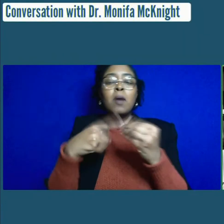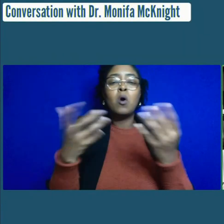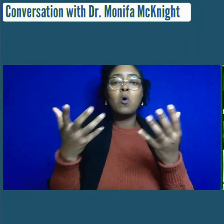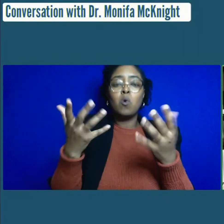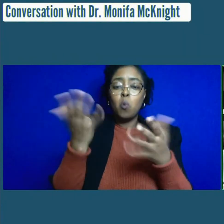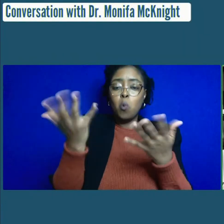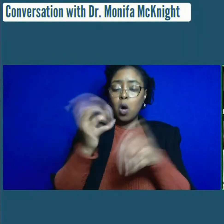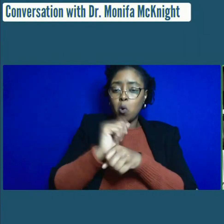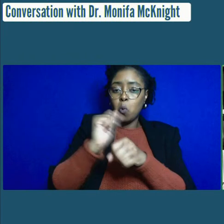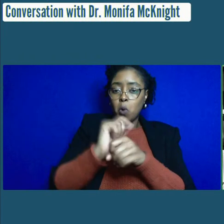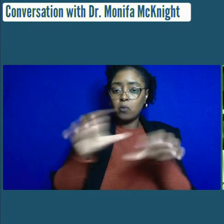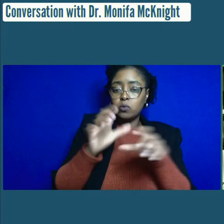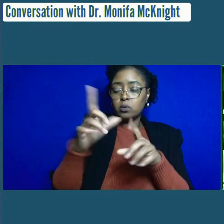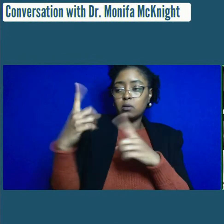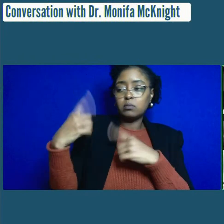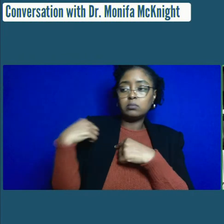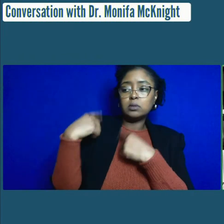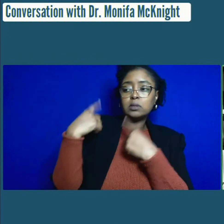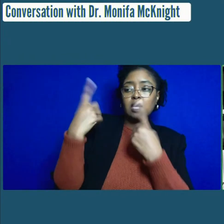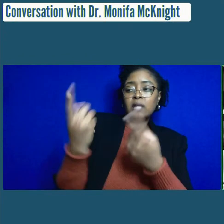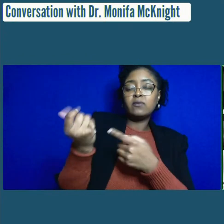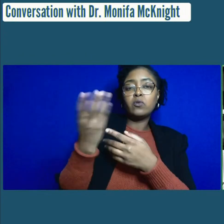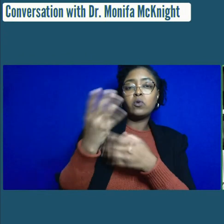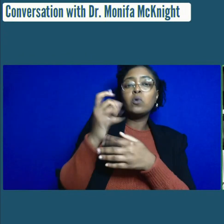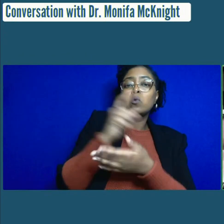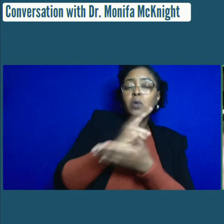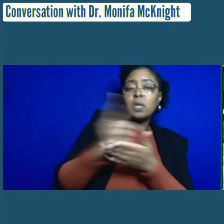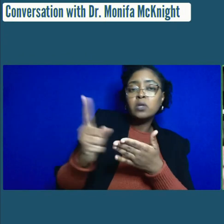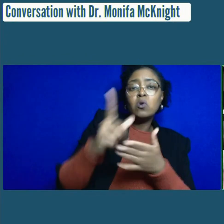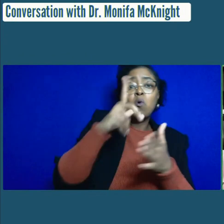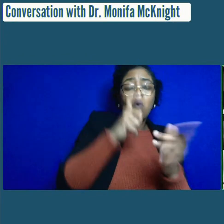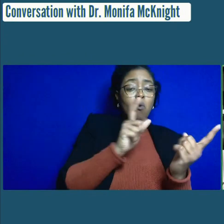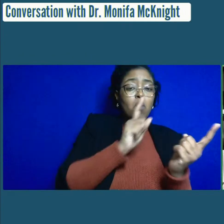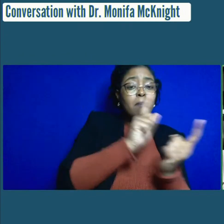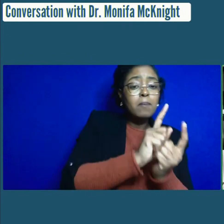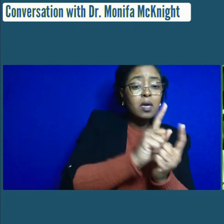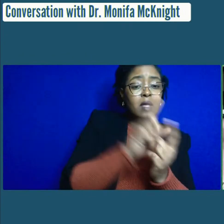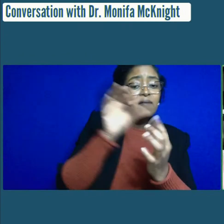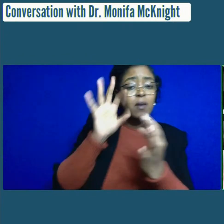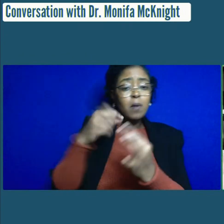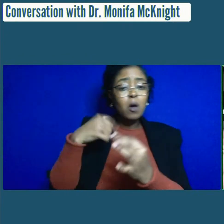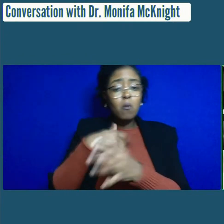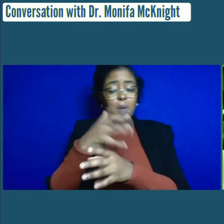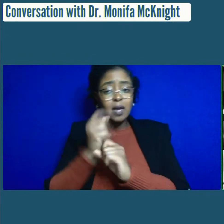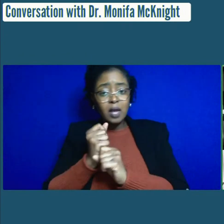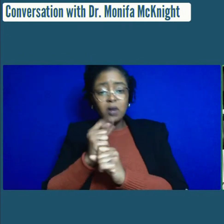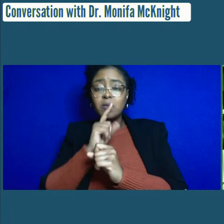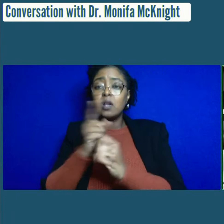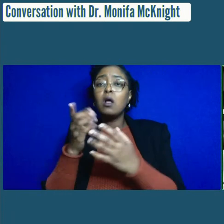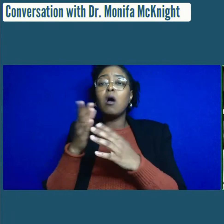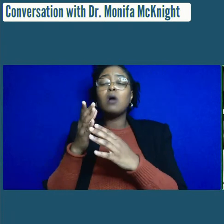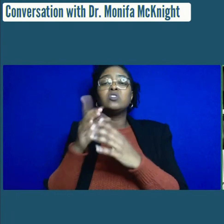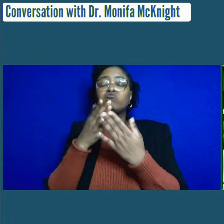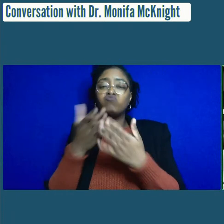snapshot of the work that's been done over the last several weeks. The stakeholder groups that we met with the feedback